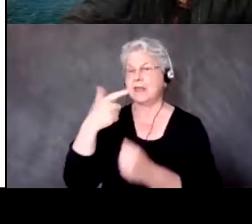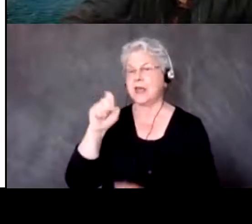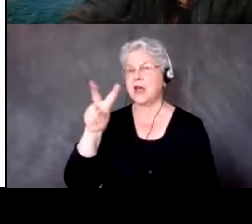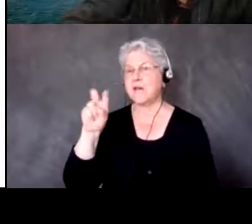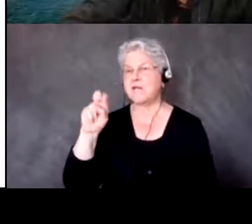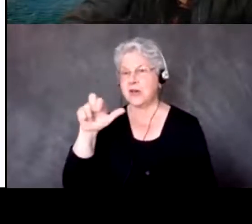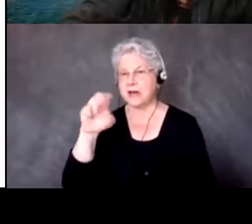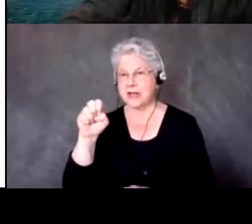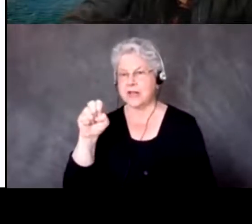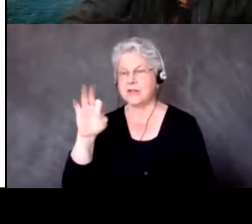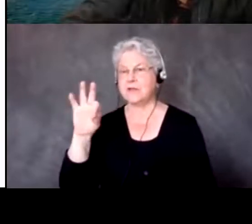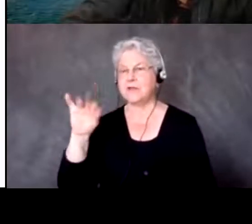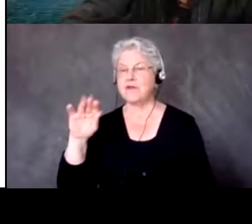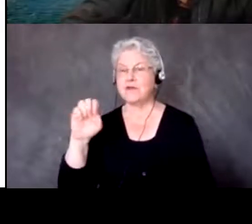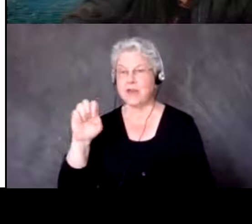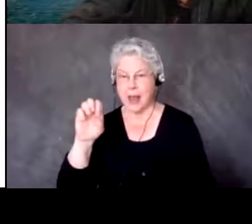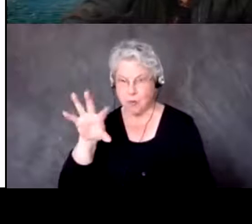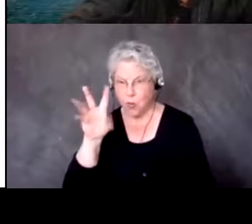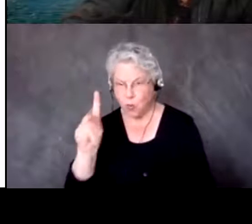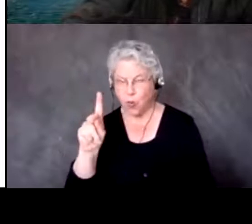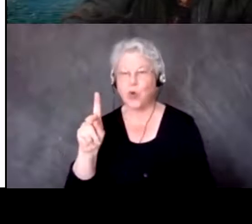revamping and current CCP next year. That’s great, that's where we're at